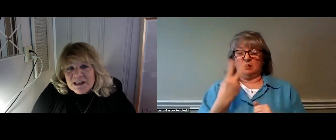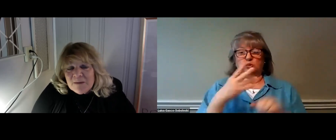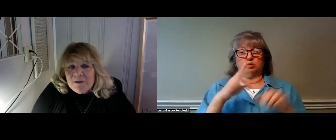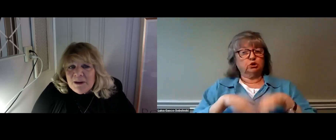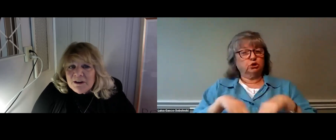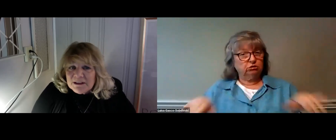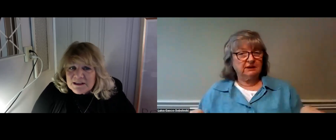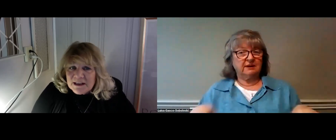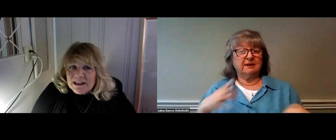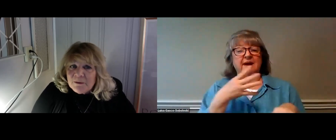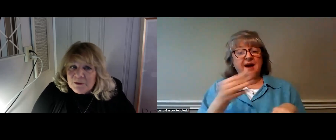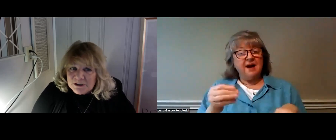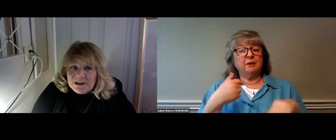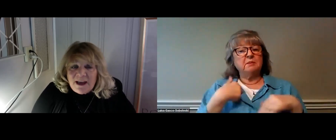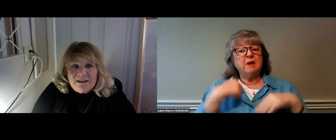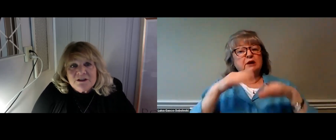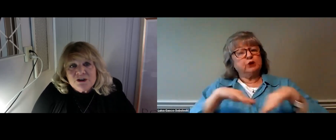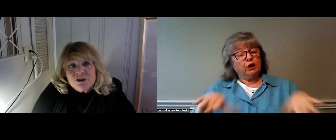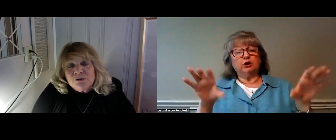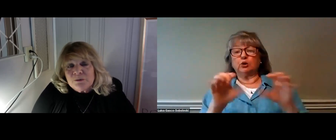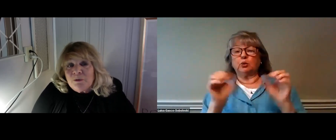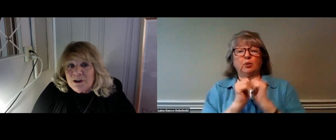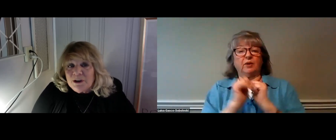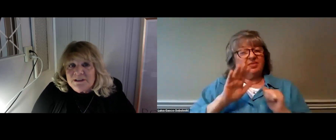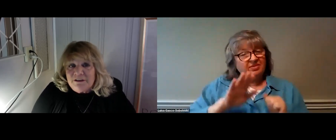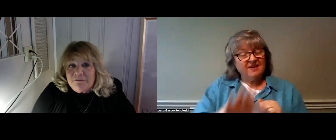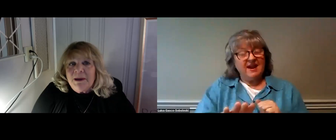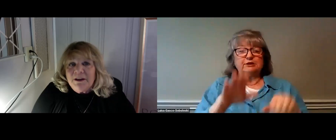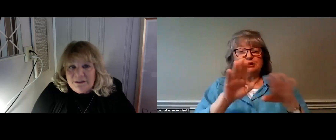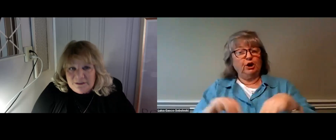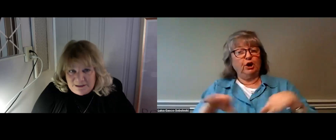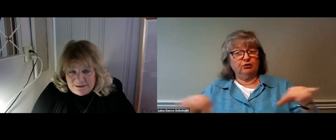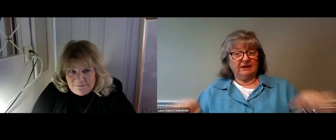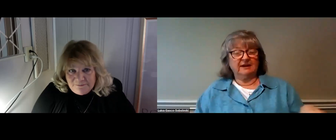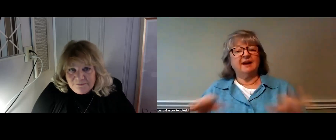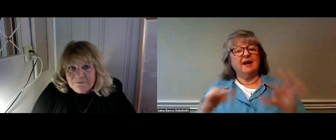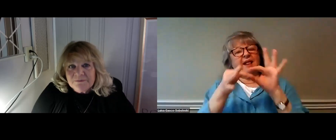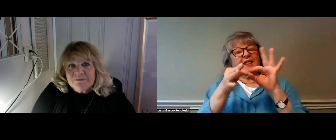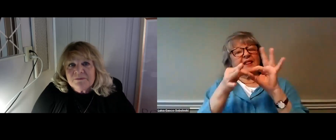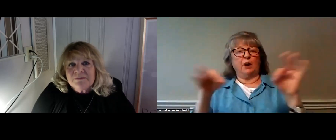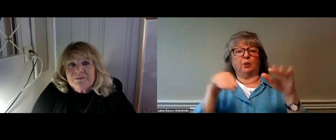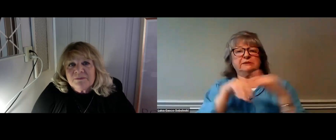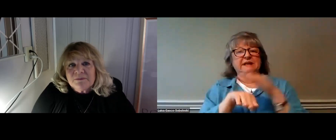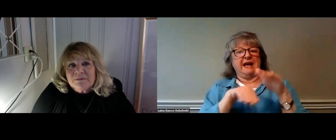American Sign Language style as children born to deaf parents.